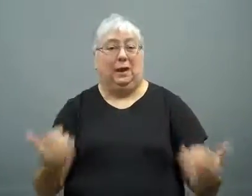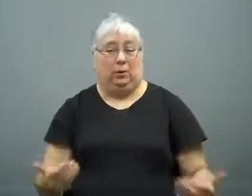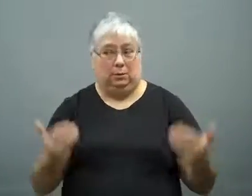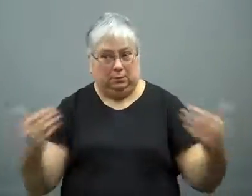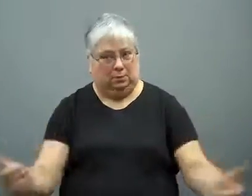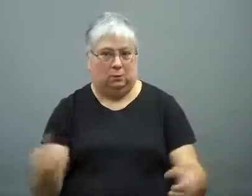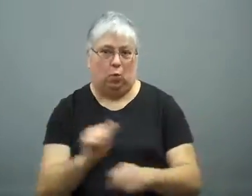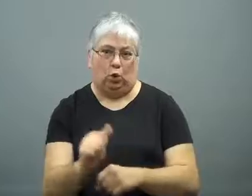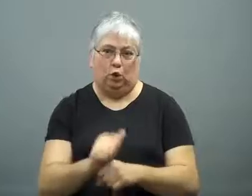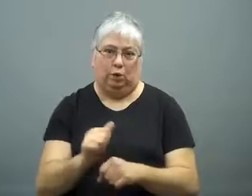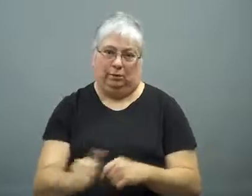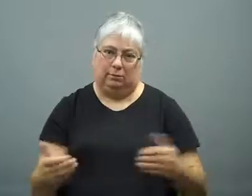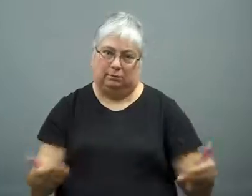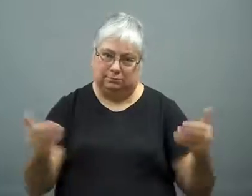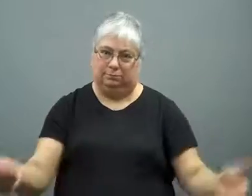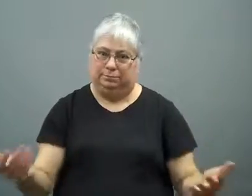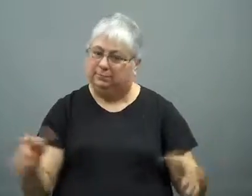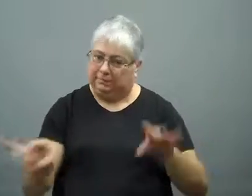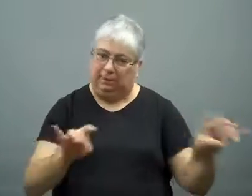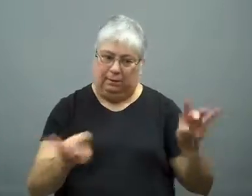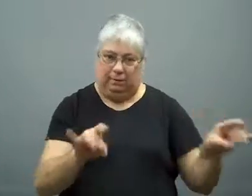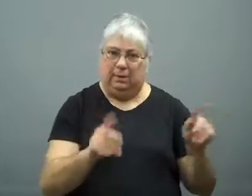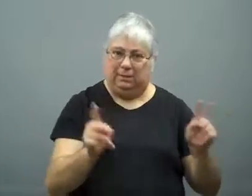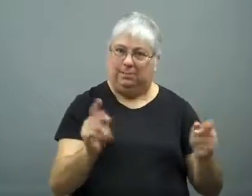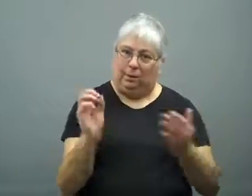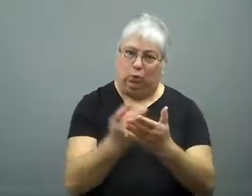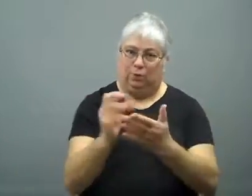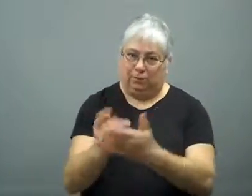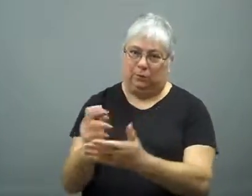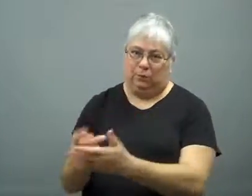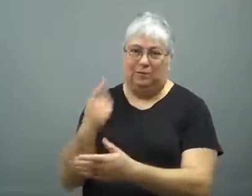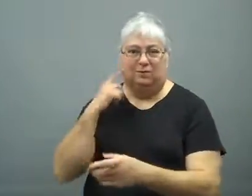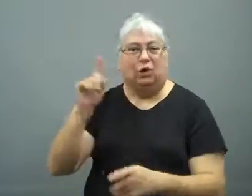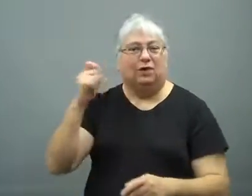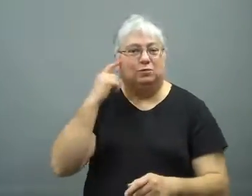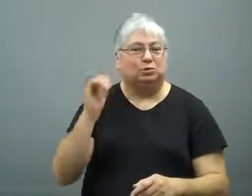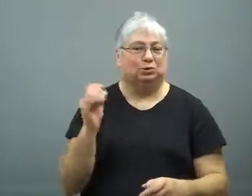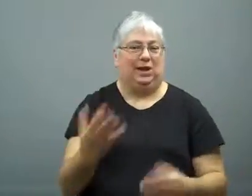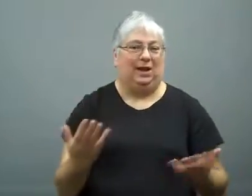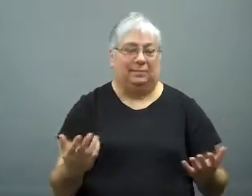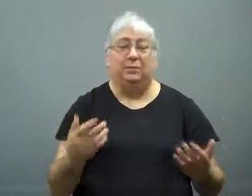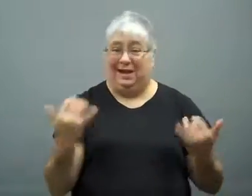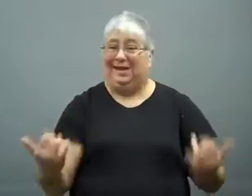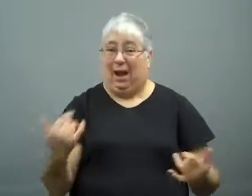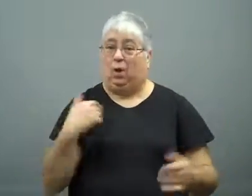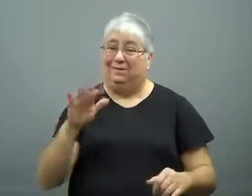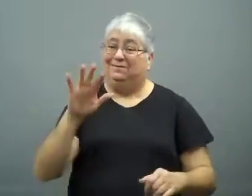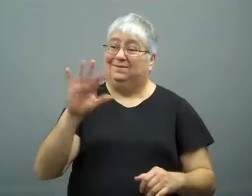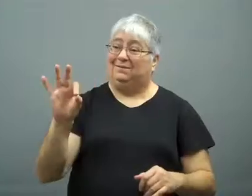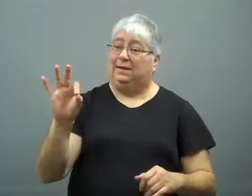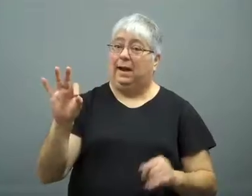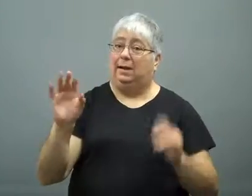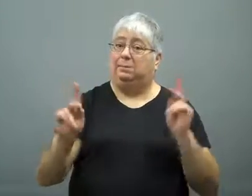They're getting to work on the confirmations for government jobs.